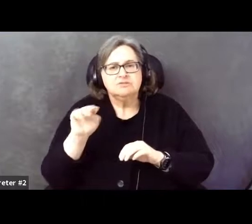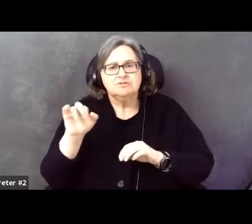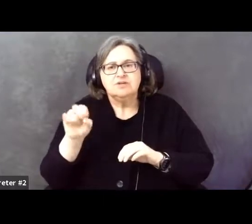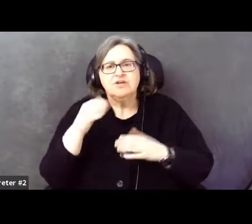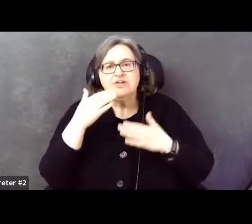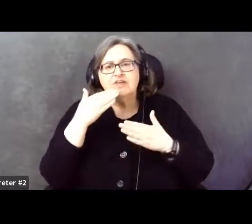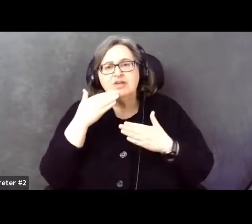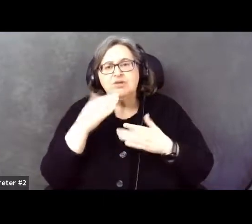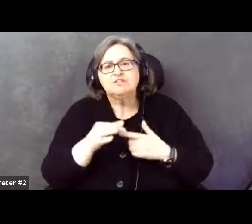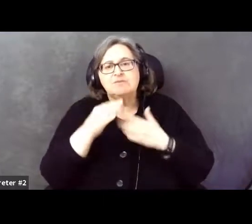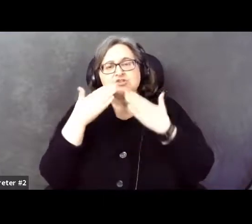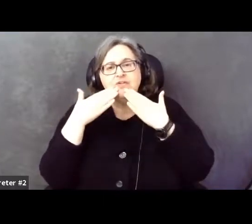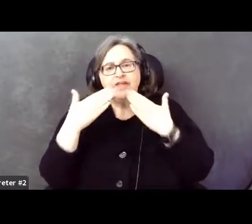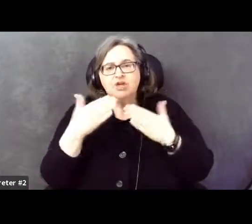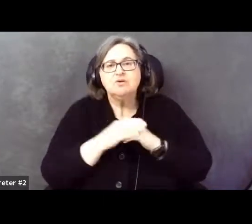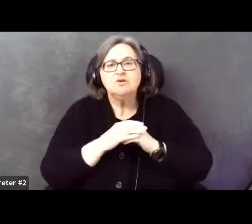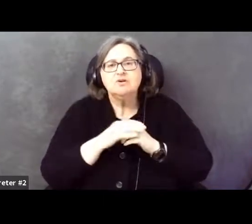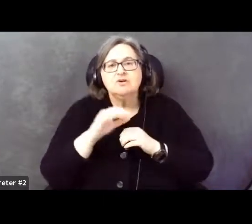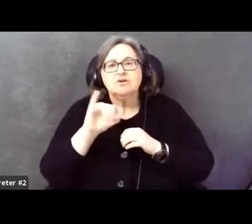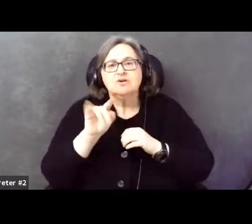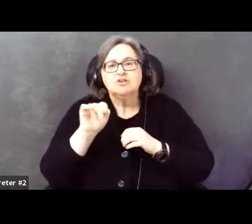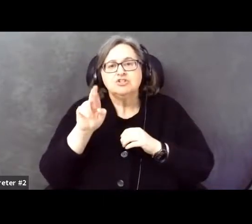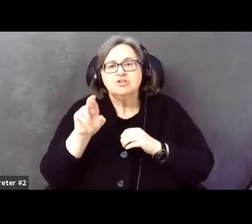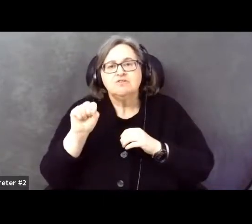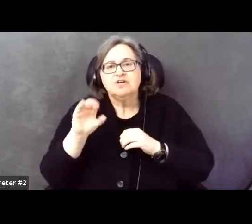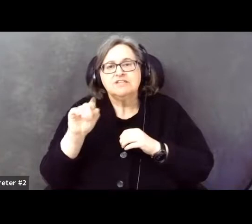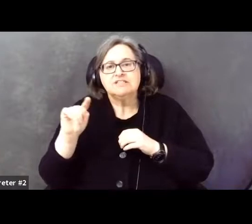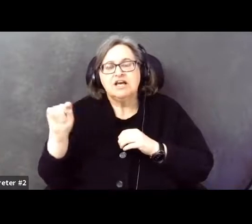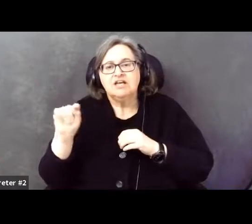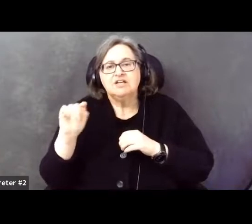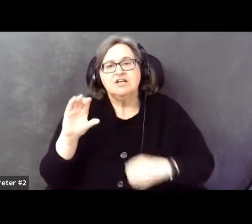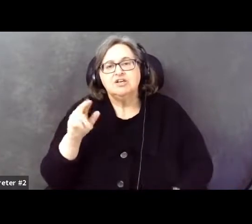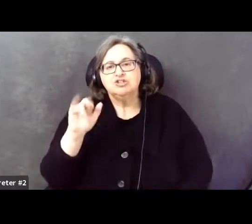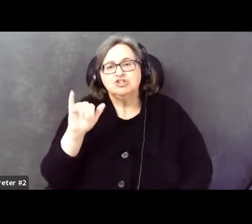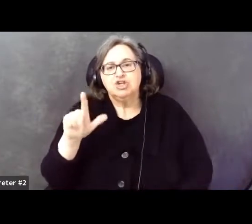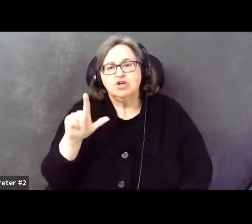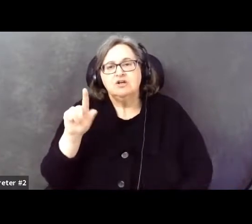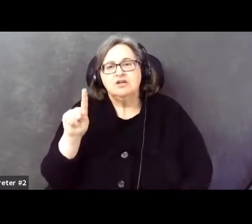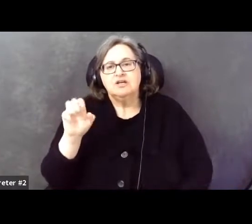special thank you to Jennifer Scott and Cheryl Kempf for sharing your stories and for sharing